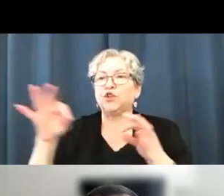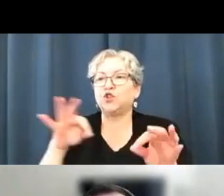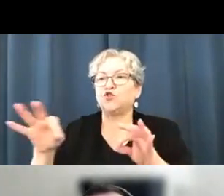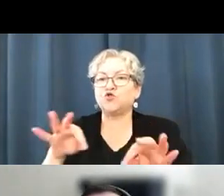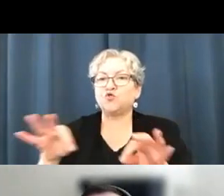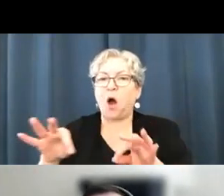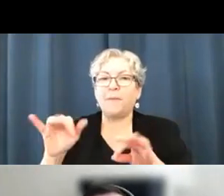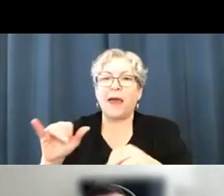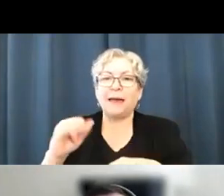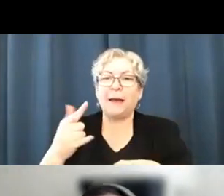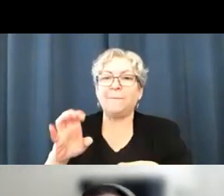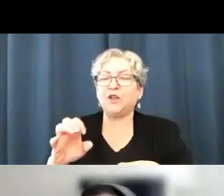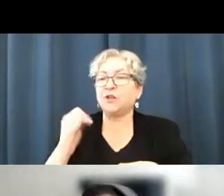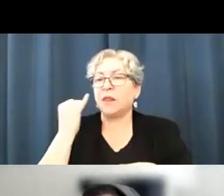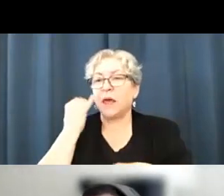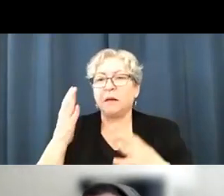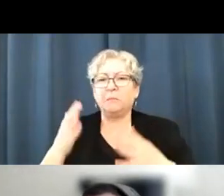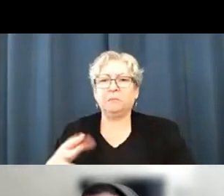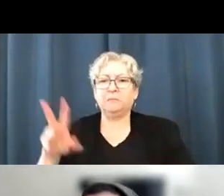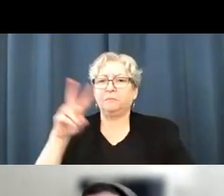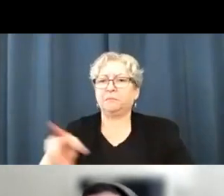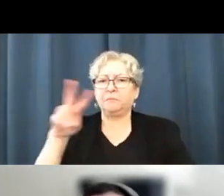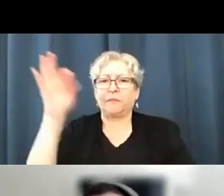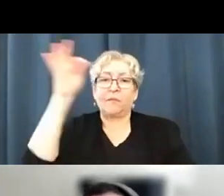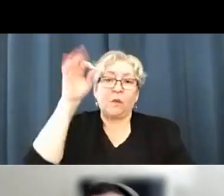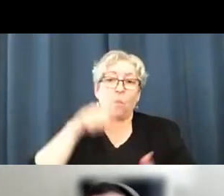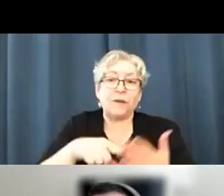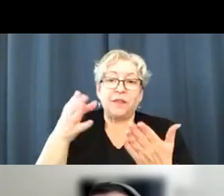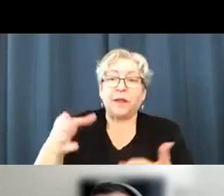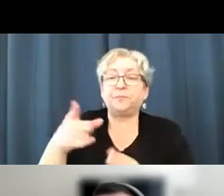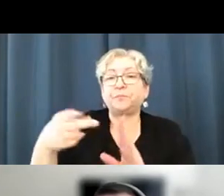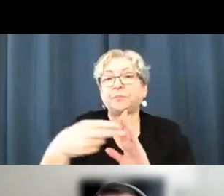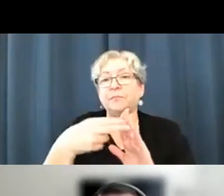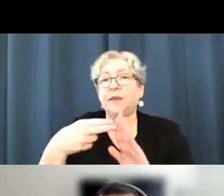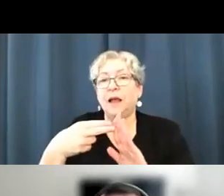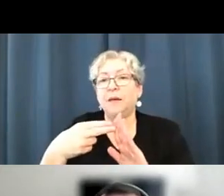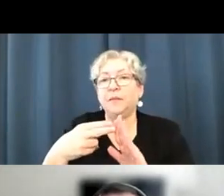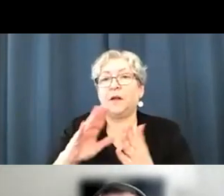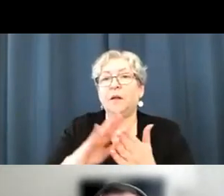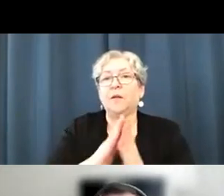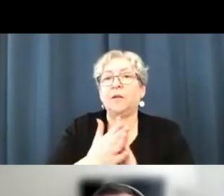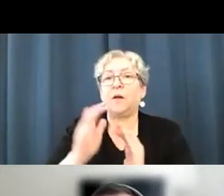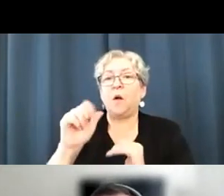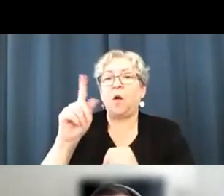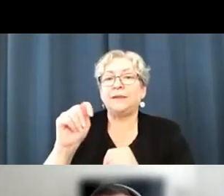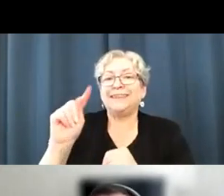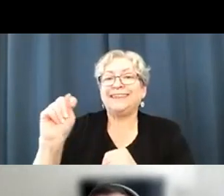otherwise, screen reader will not be able to know what's on there. So, this label, alternative text, basically provides accessible way